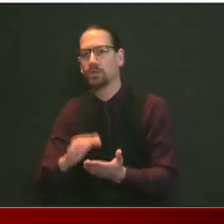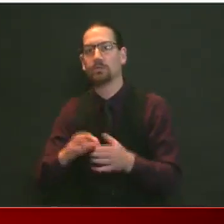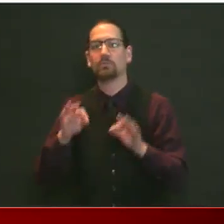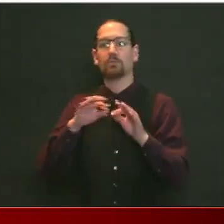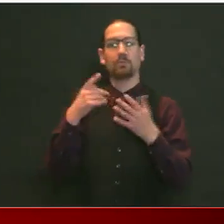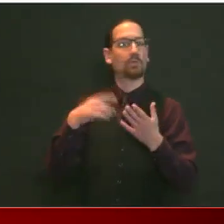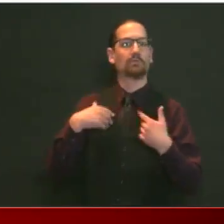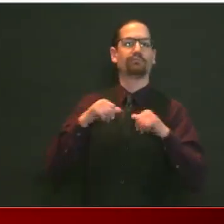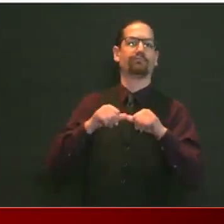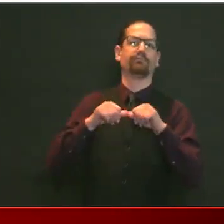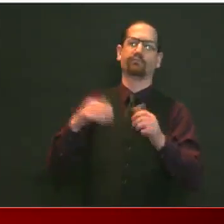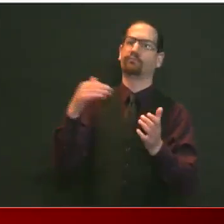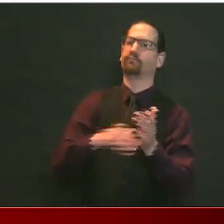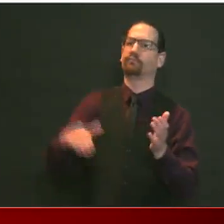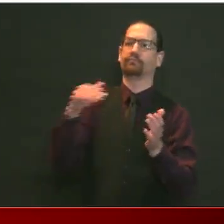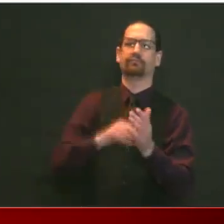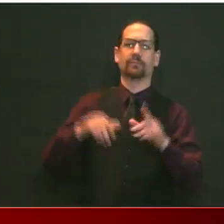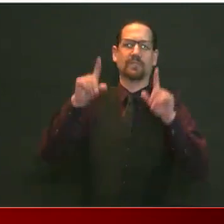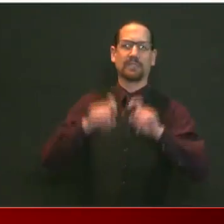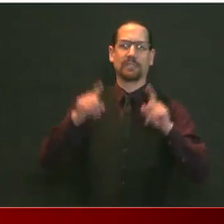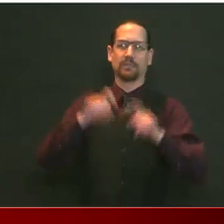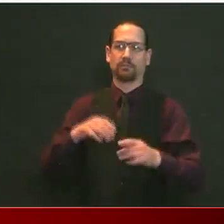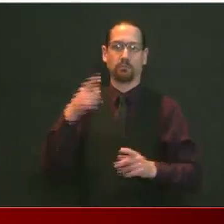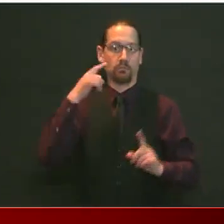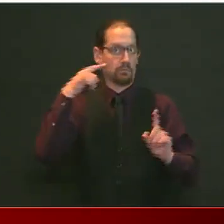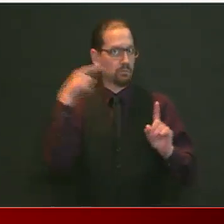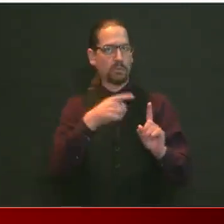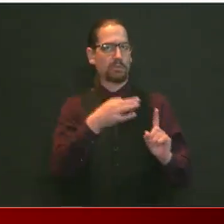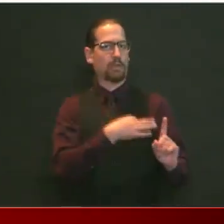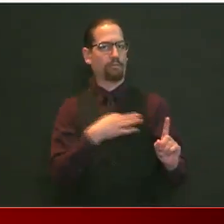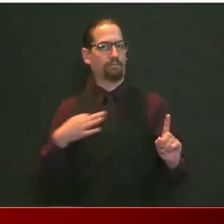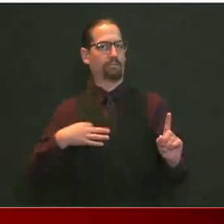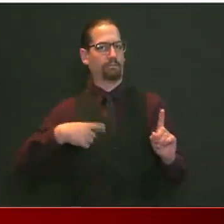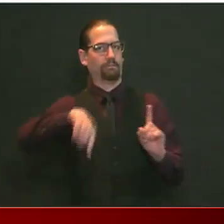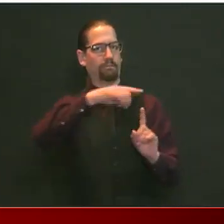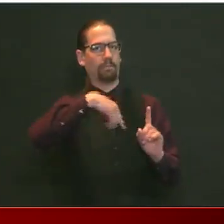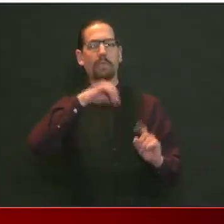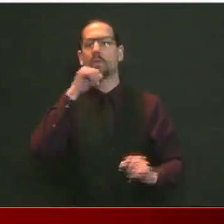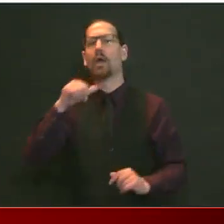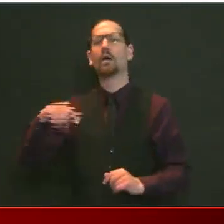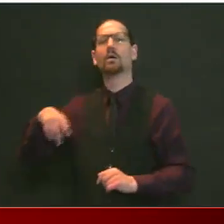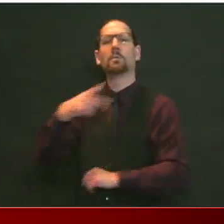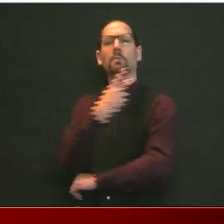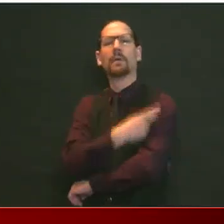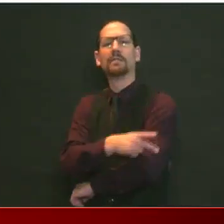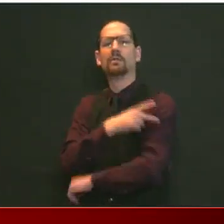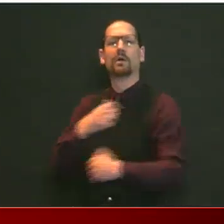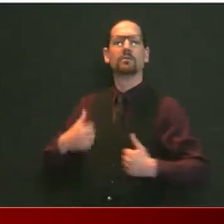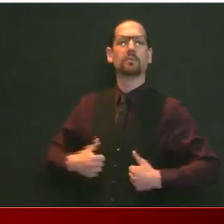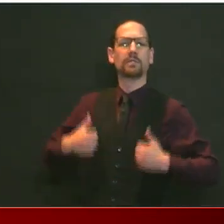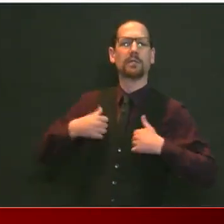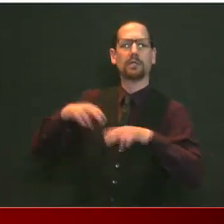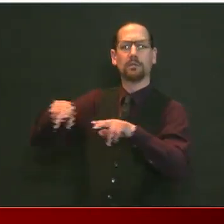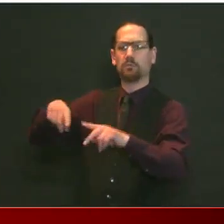SYMPTOMS, QUESTIONS OF EXPOSURE OR ANY OF THAT. BUT OUR ONGOING PROACTIVE TESTING REALLY FOCUSES ON THE